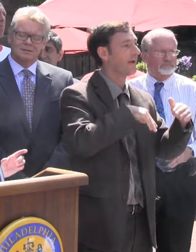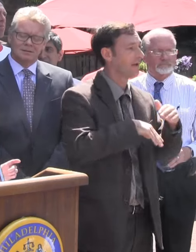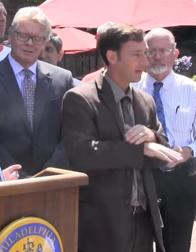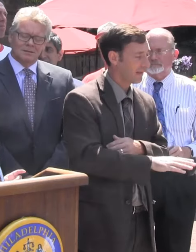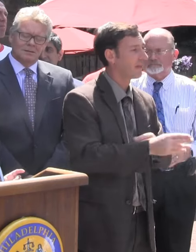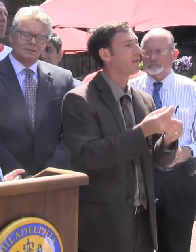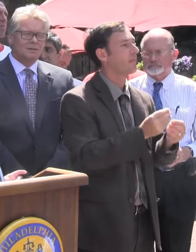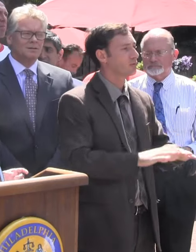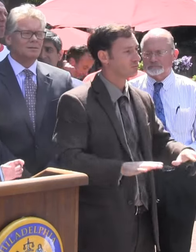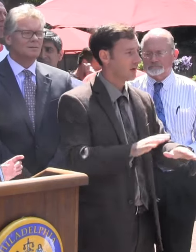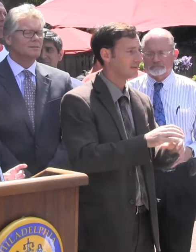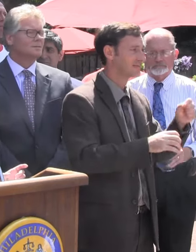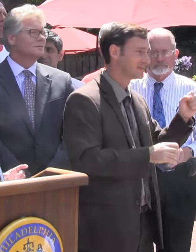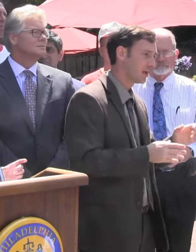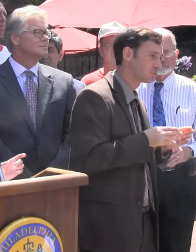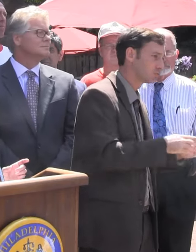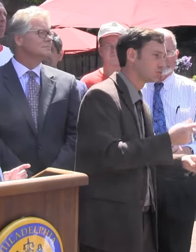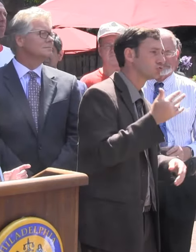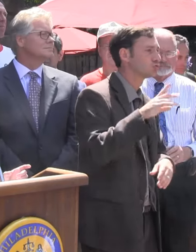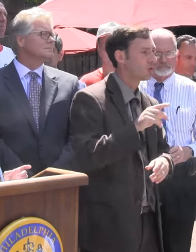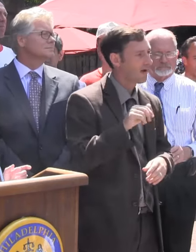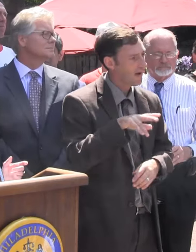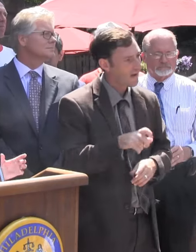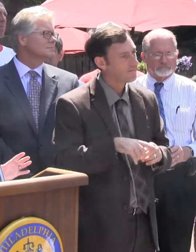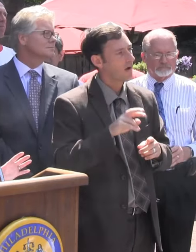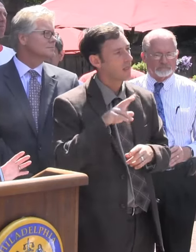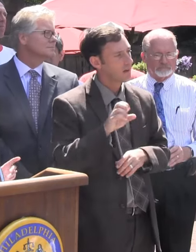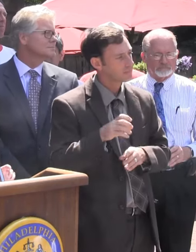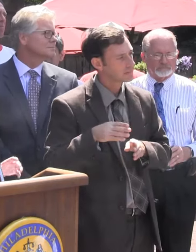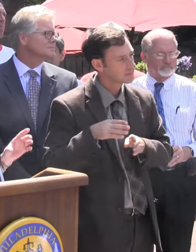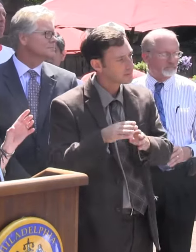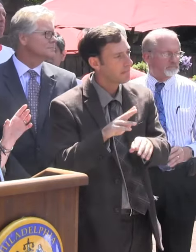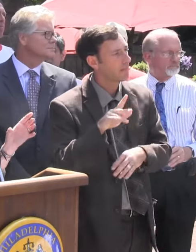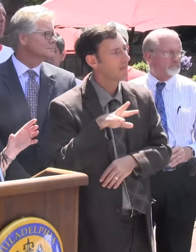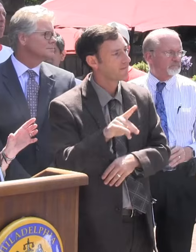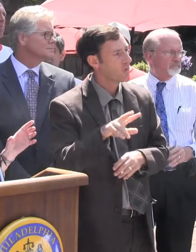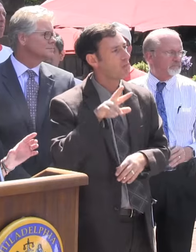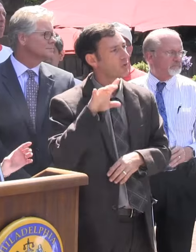along South Street, Girard Avenue, Columbus Boulevard or 38th Street, the World Meeting